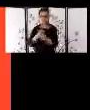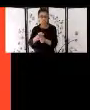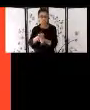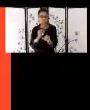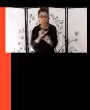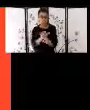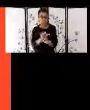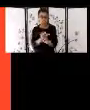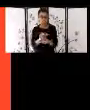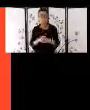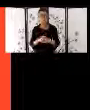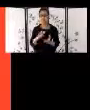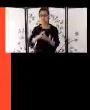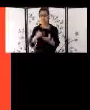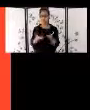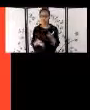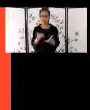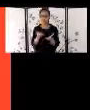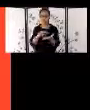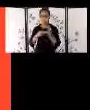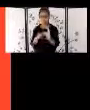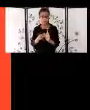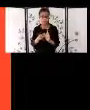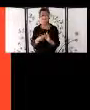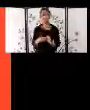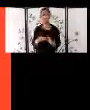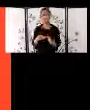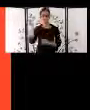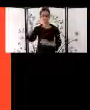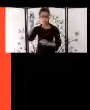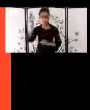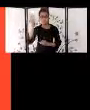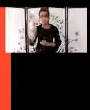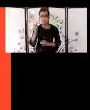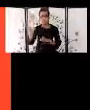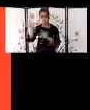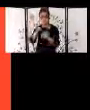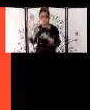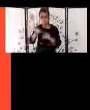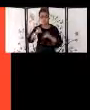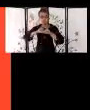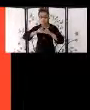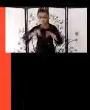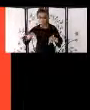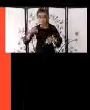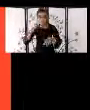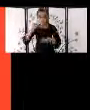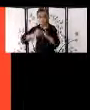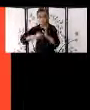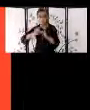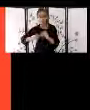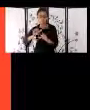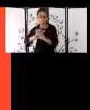might include the presentation, dissemination, curation or sharing of artistic work. Projects